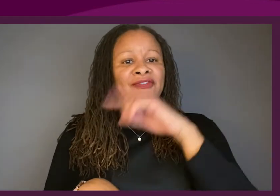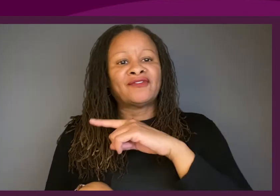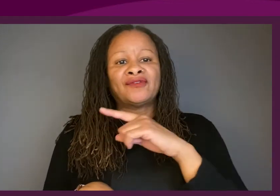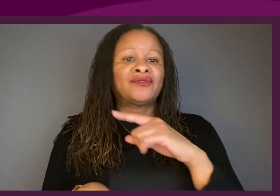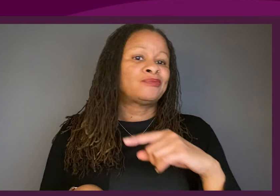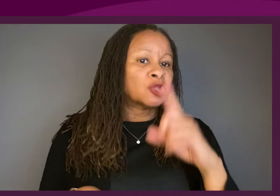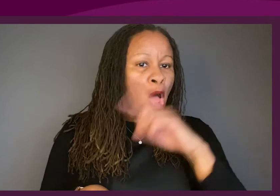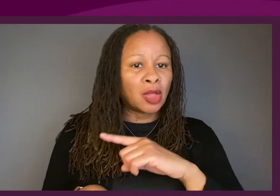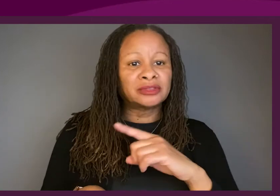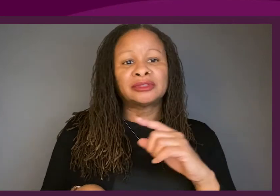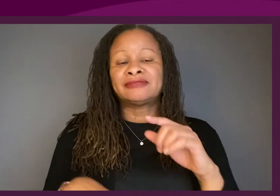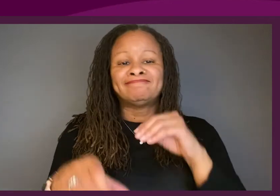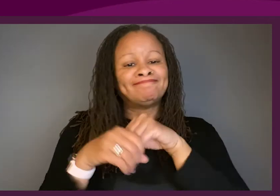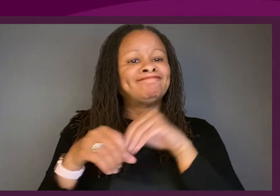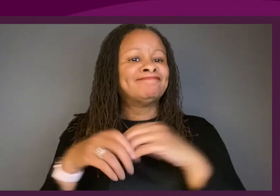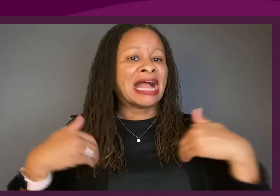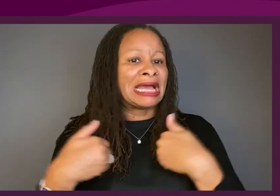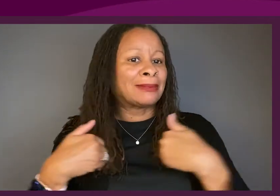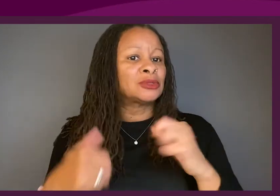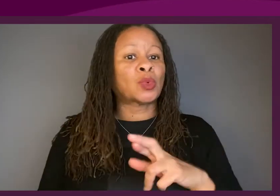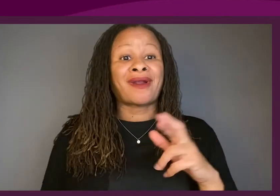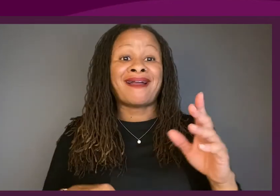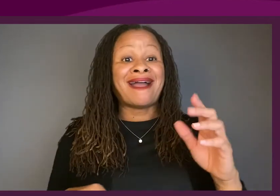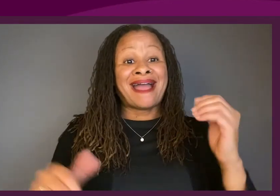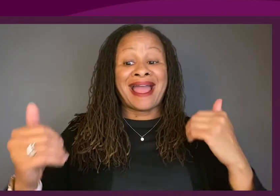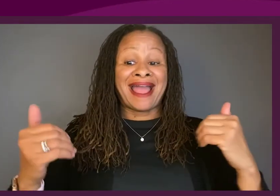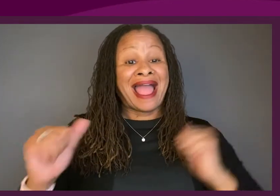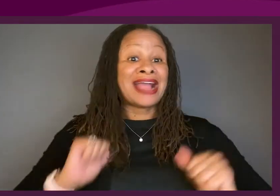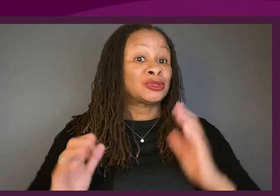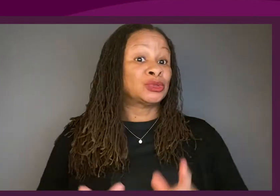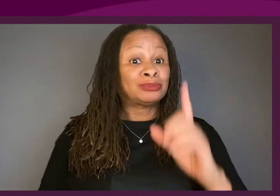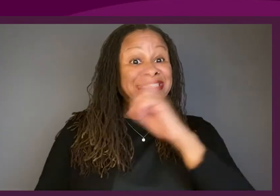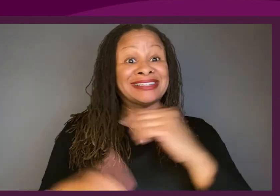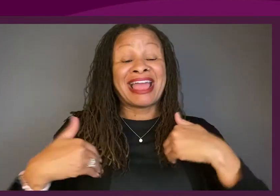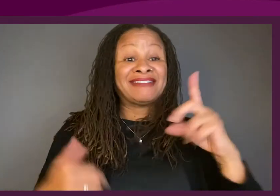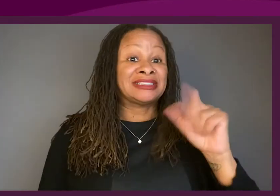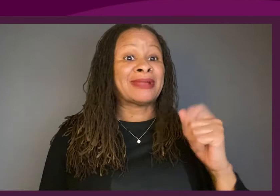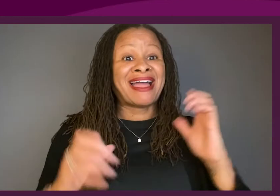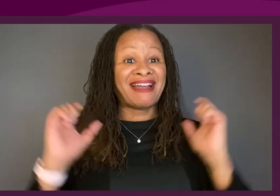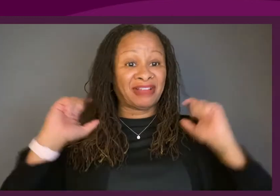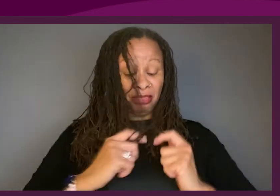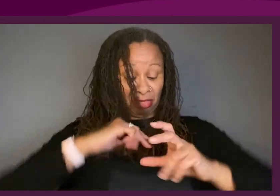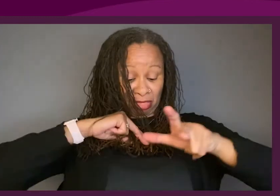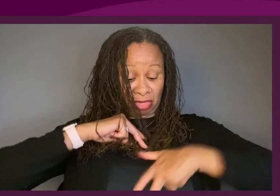They'll hang a tag around people's necks that says, "I am deaf."